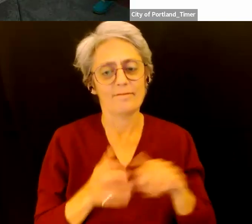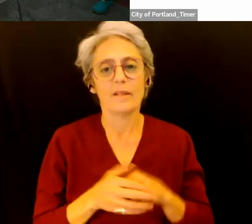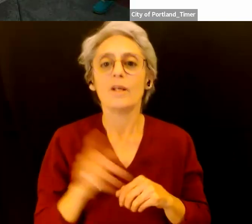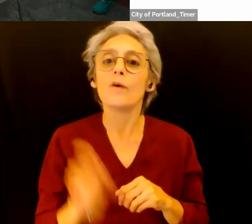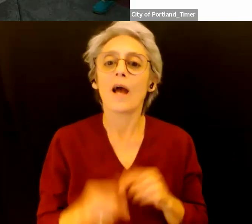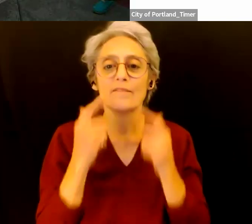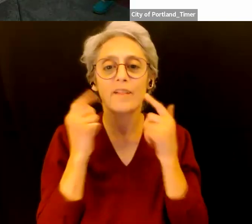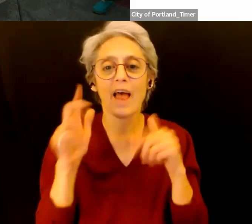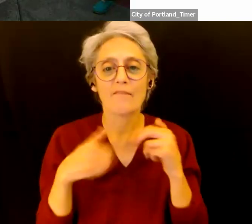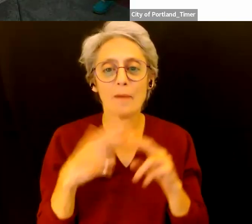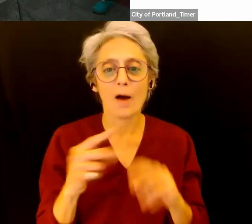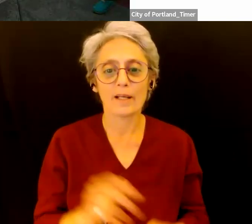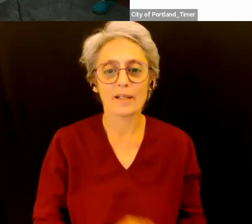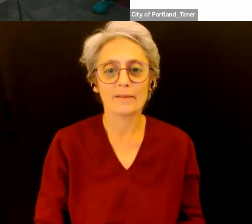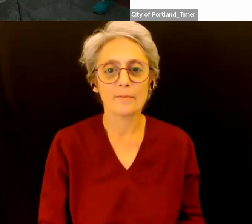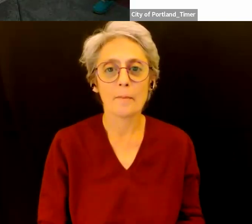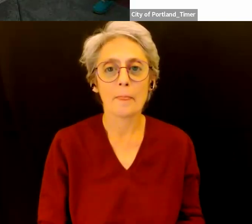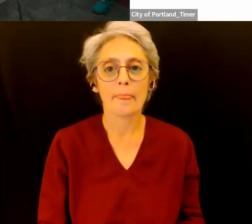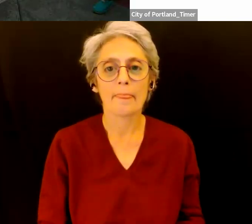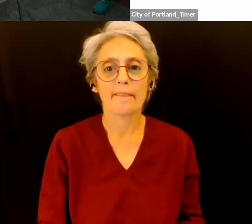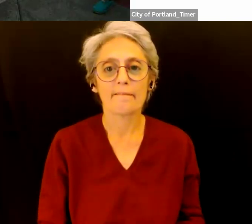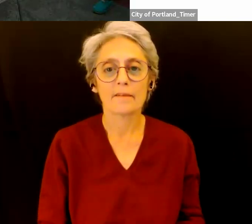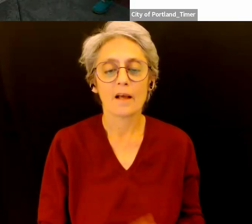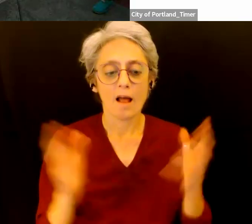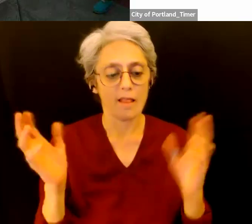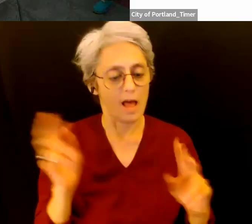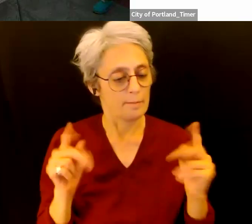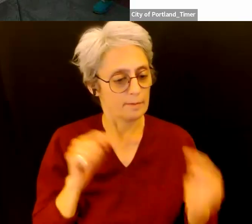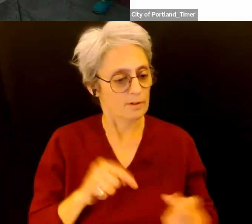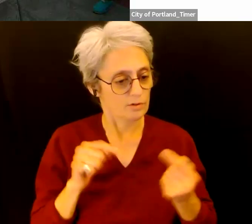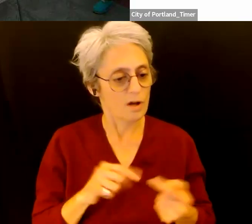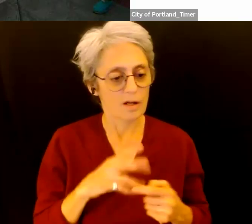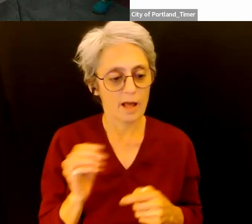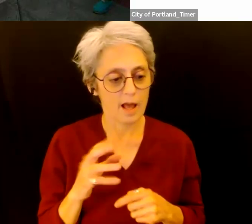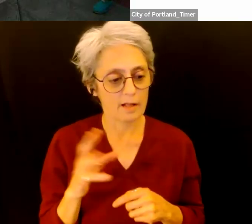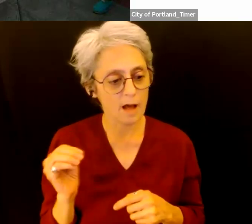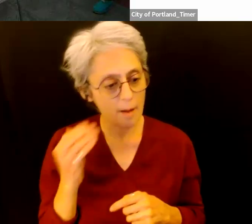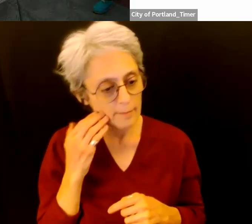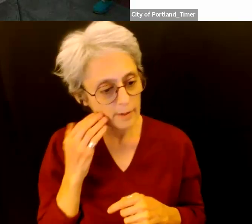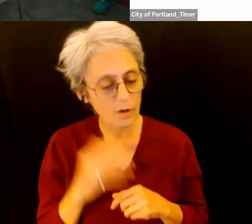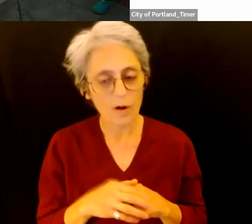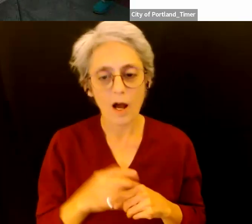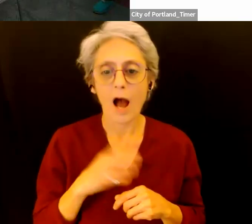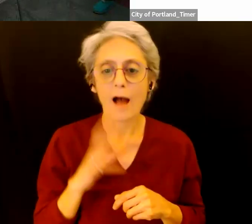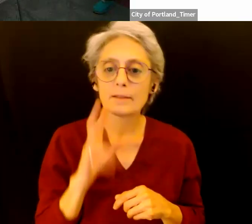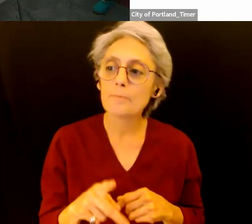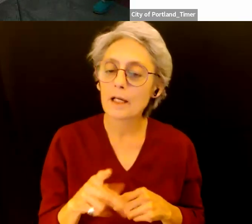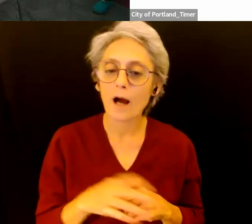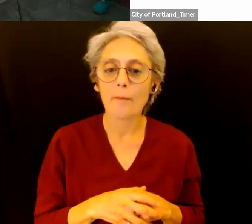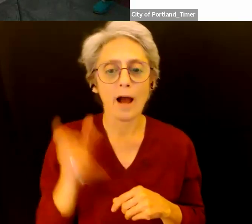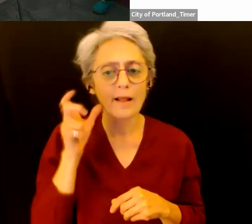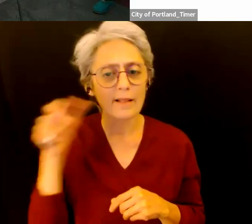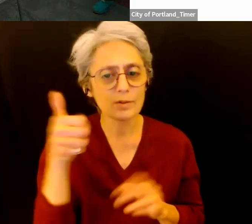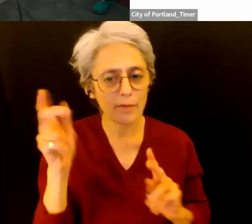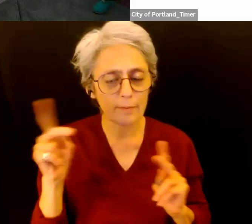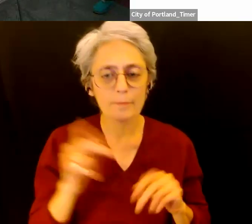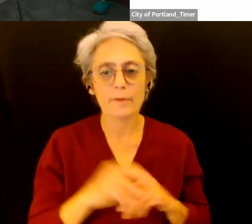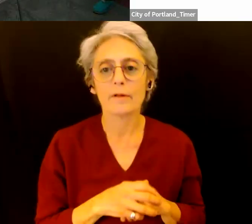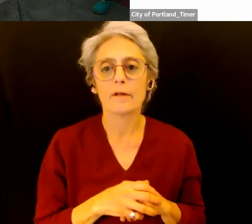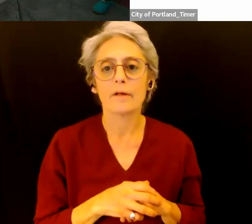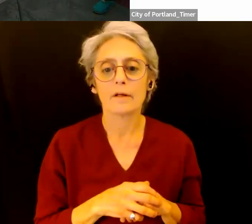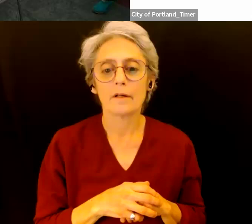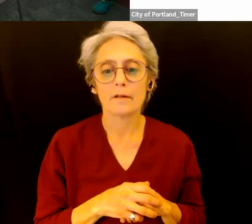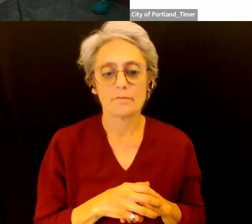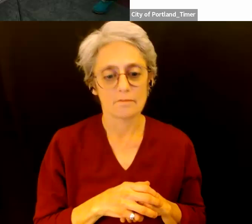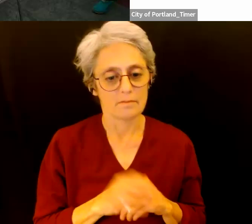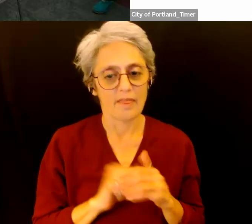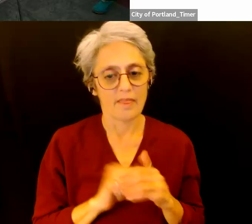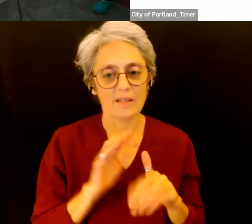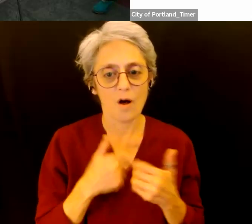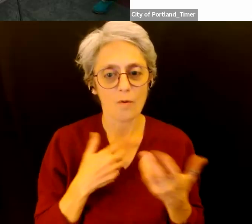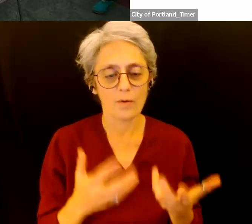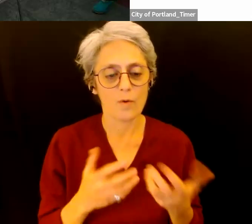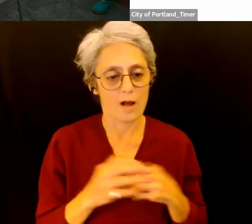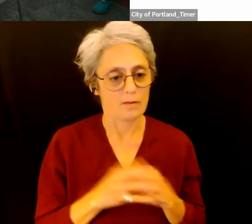And a lot of people struggle. And, you know, I just speak up and I listen to other people And that's all we want. We just want to hear each other out.